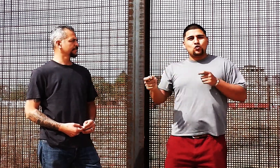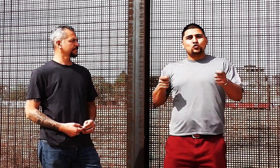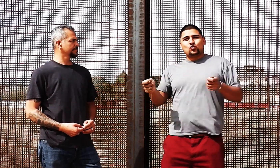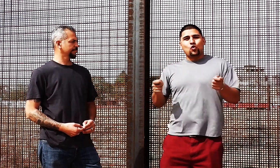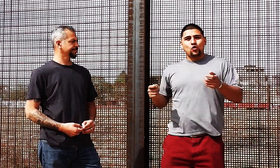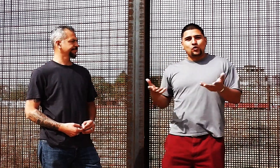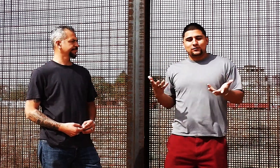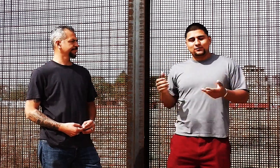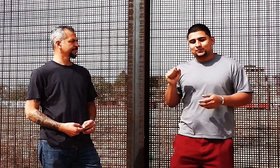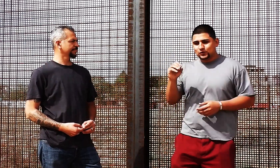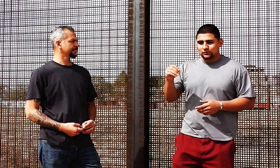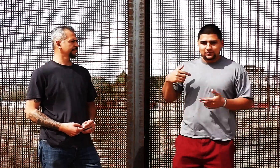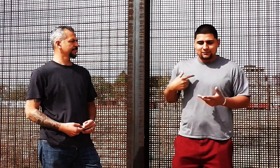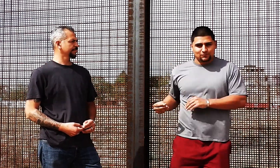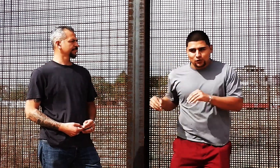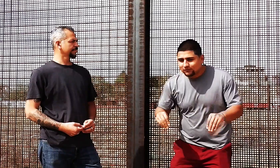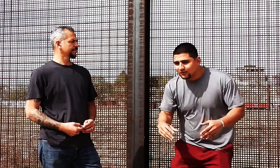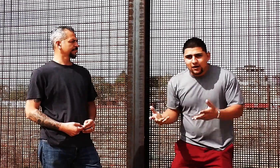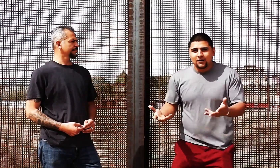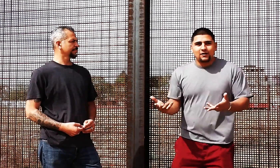You have no control over this. So, I moved here.